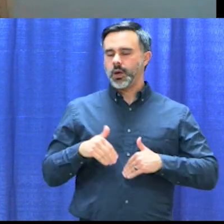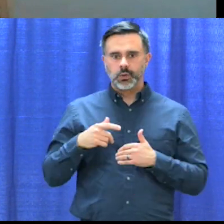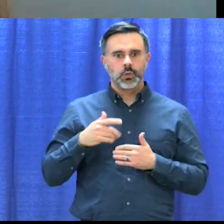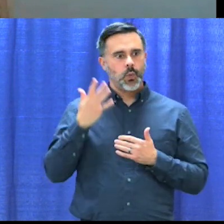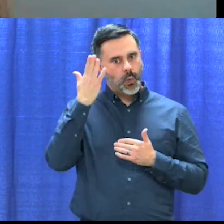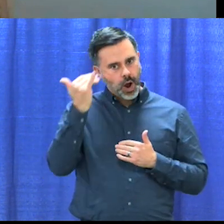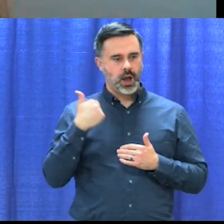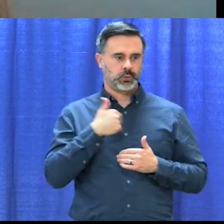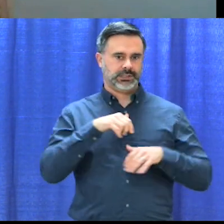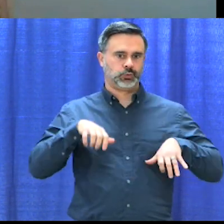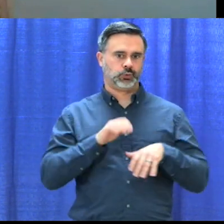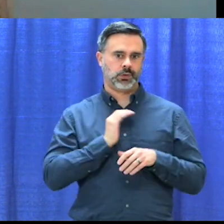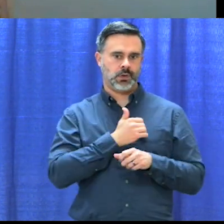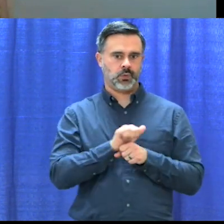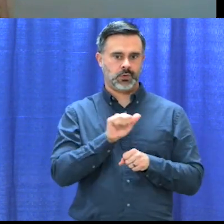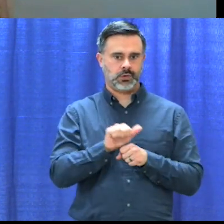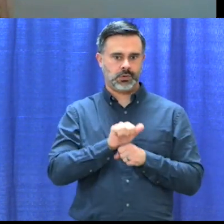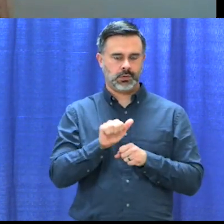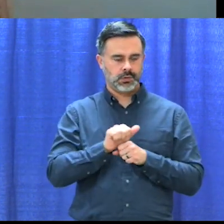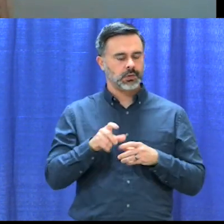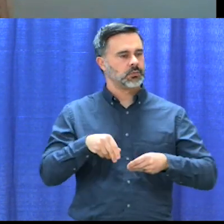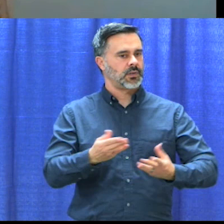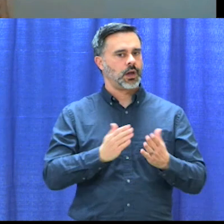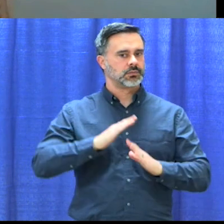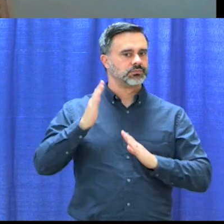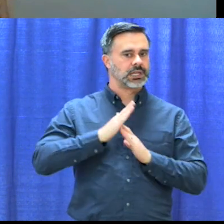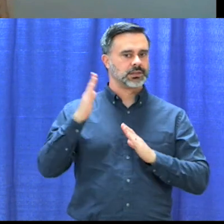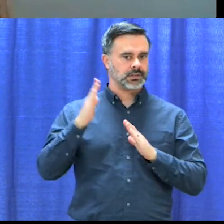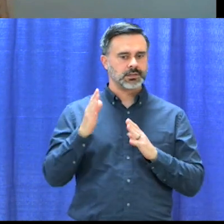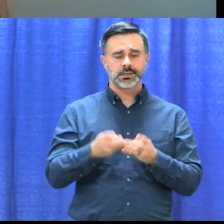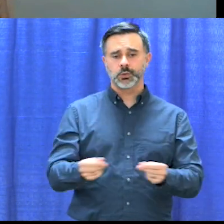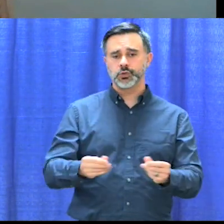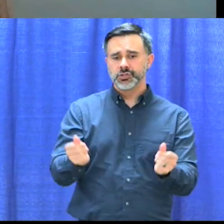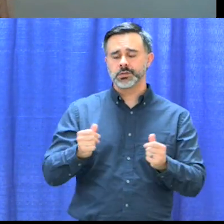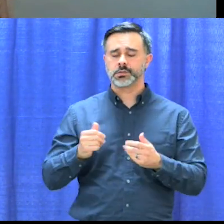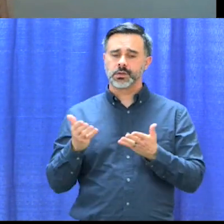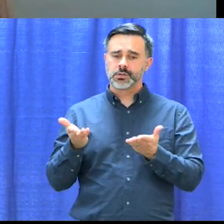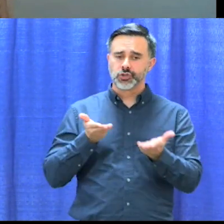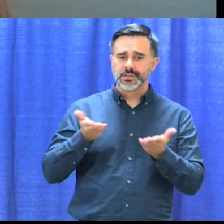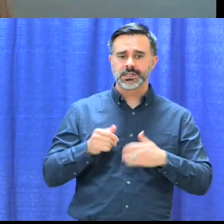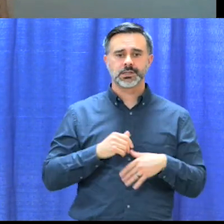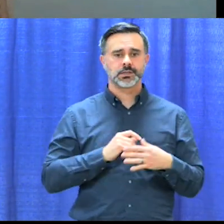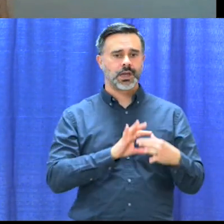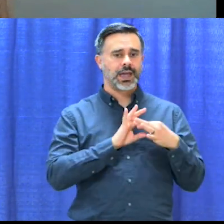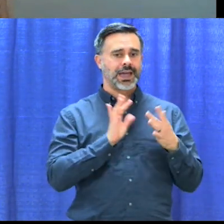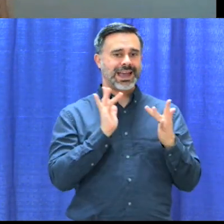to deliver reliable best-in-class solution services and connectivity expertise that are